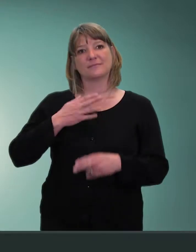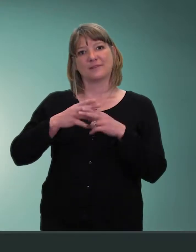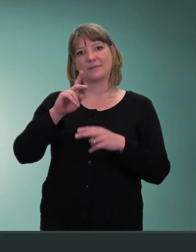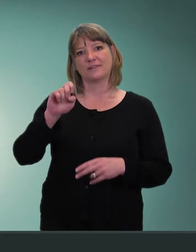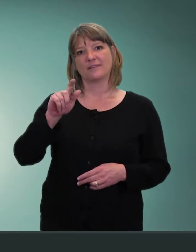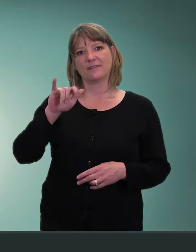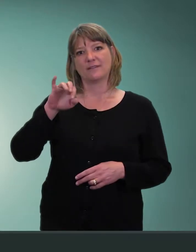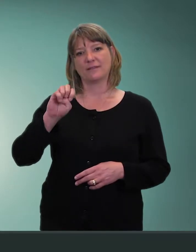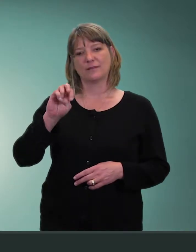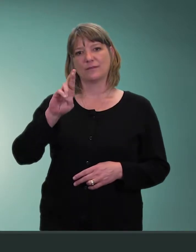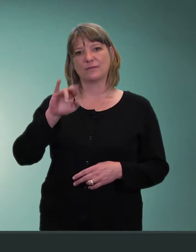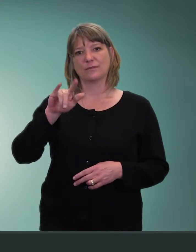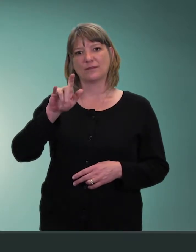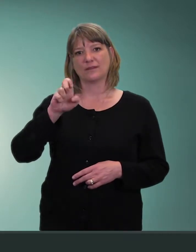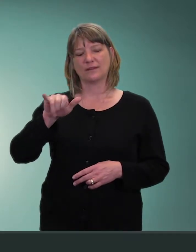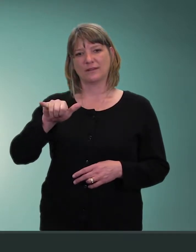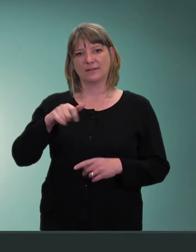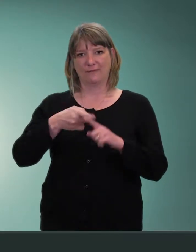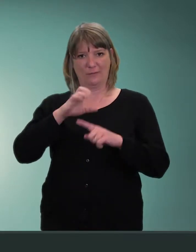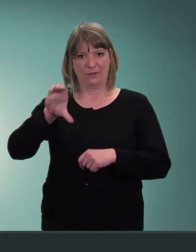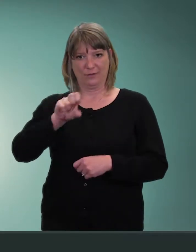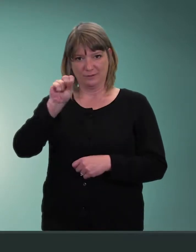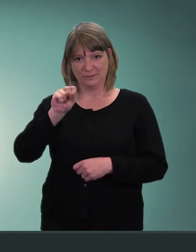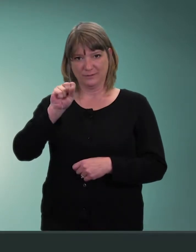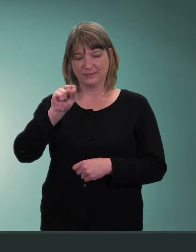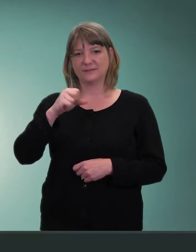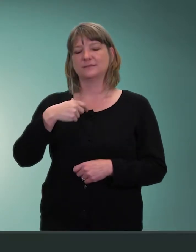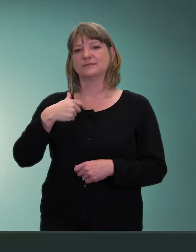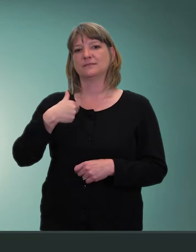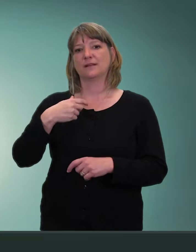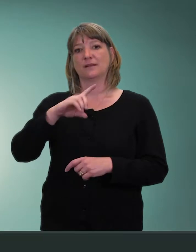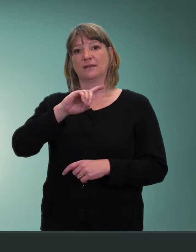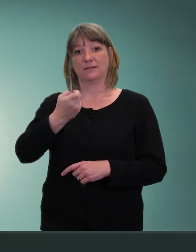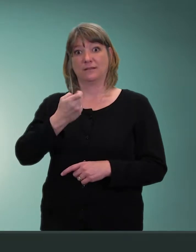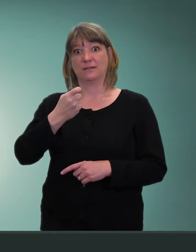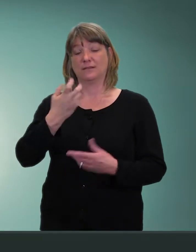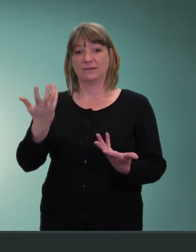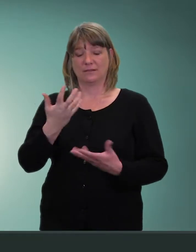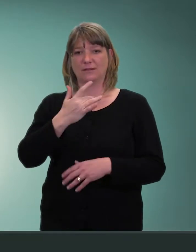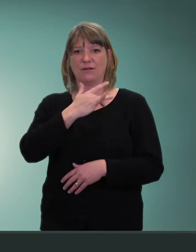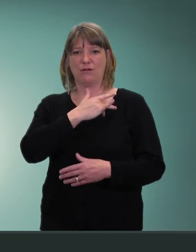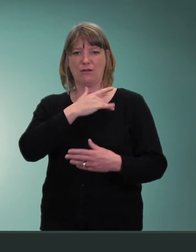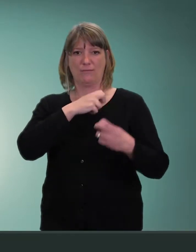My name is Kelly. I'm from Colorado Springs. I was diagnosed with heart problems,